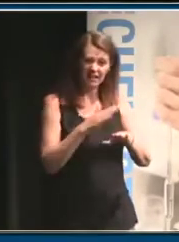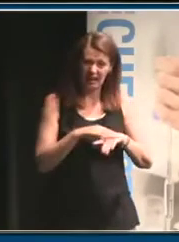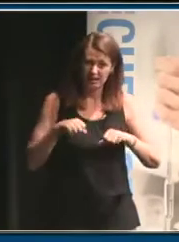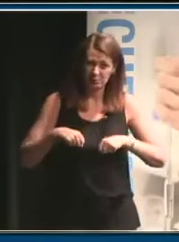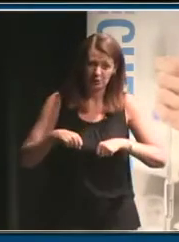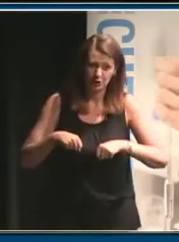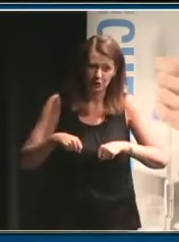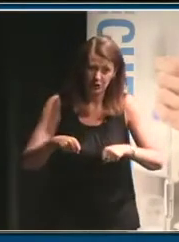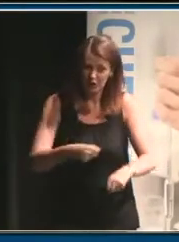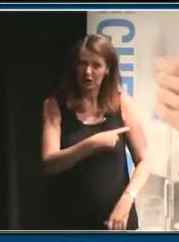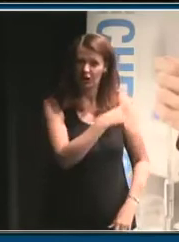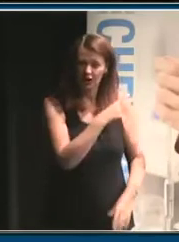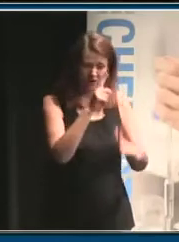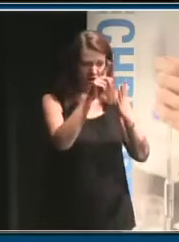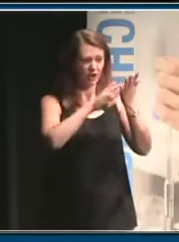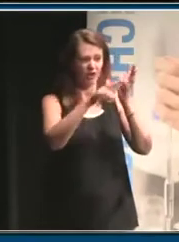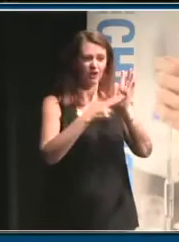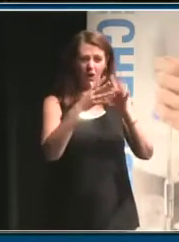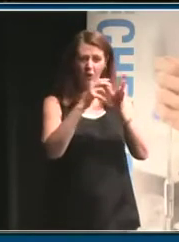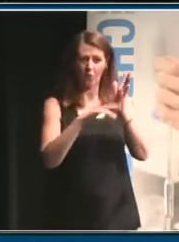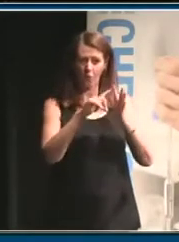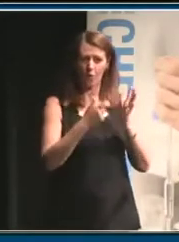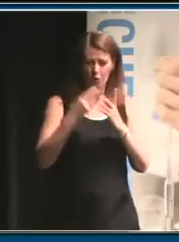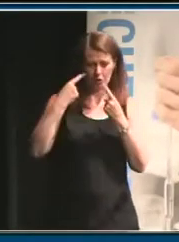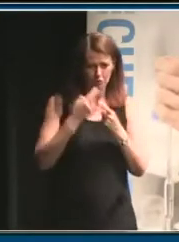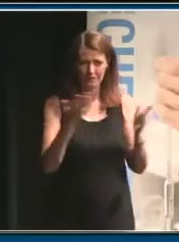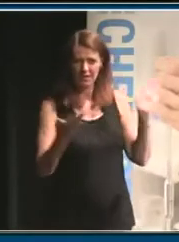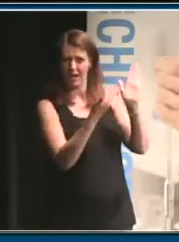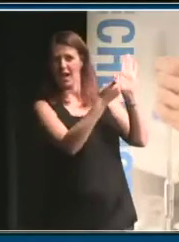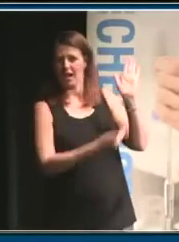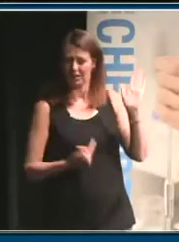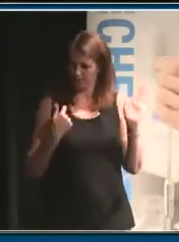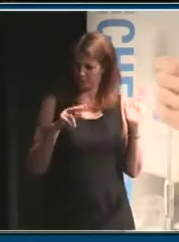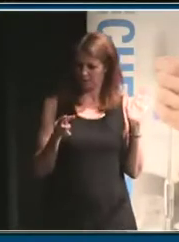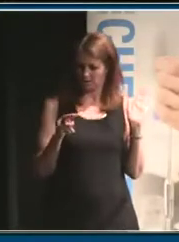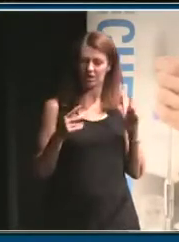carriage “John Warner reveals”. I’m looking at that and I said it's time for a change.